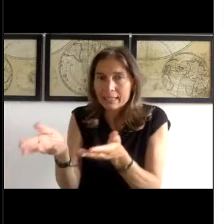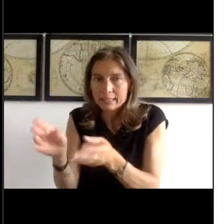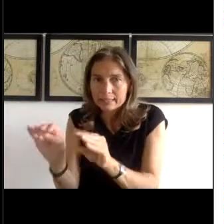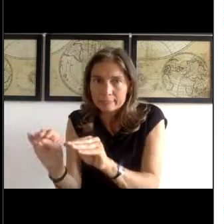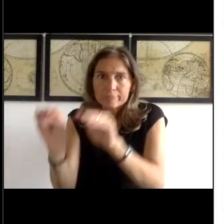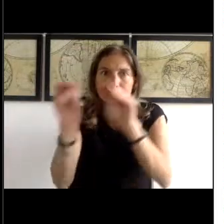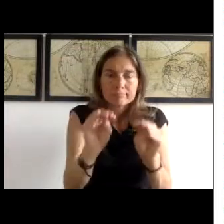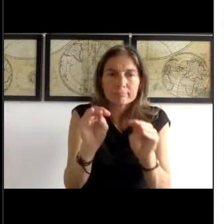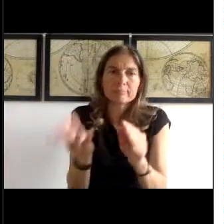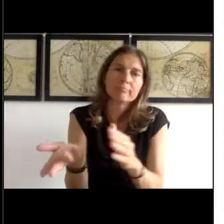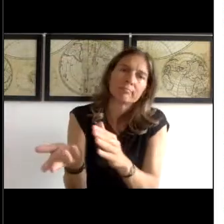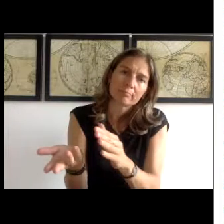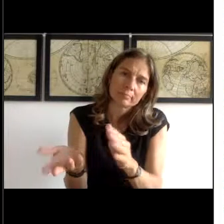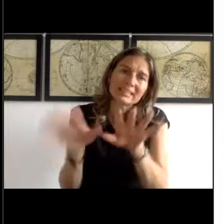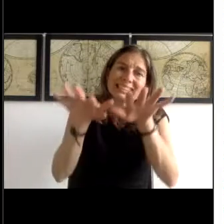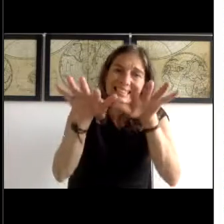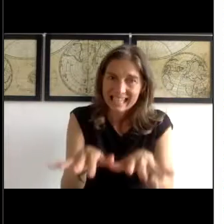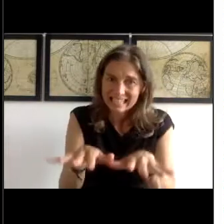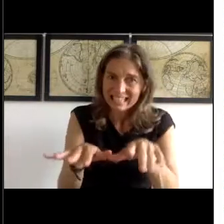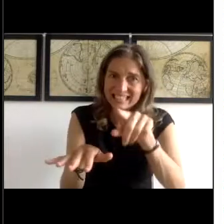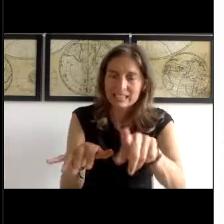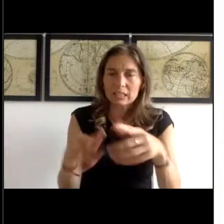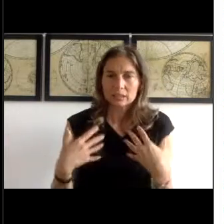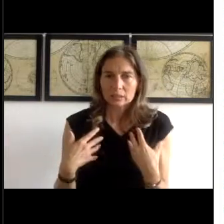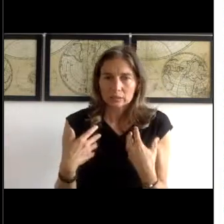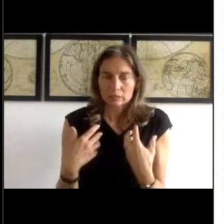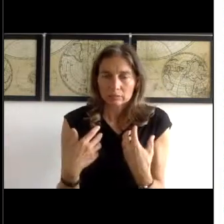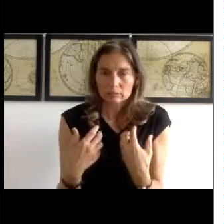about the existence of these opportunities and then,